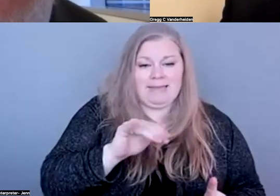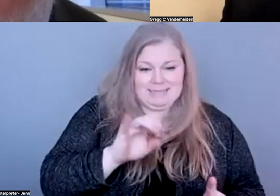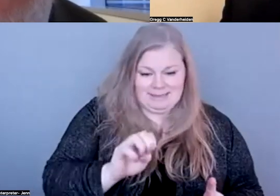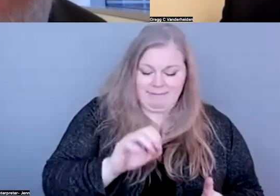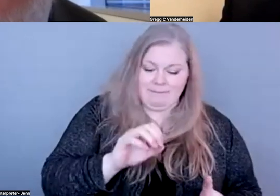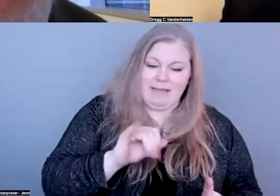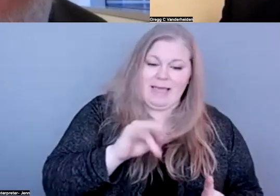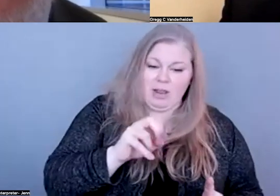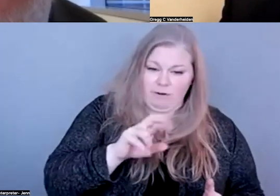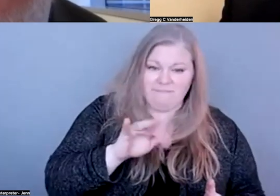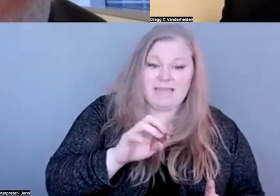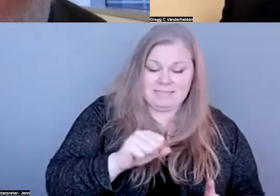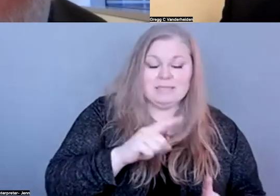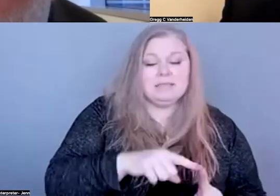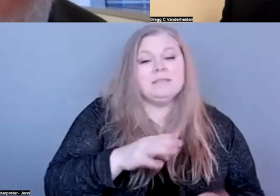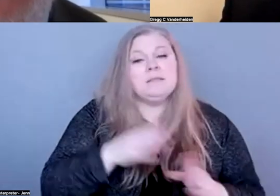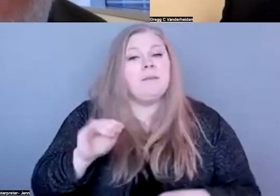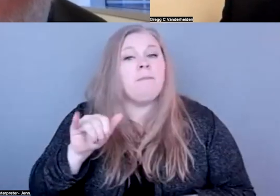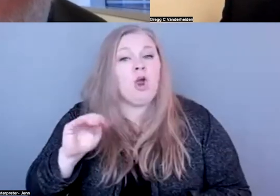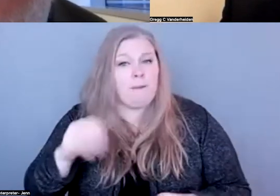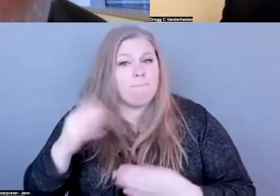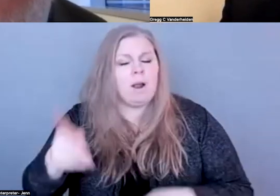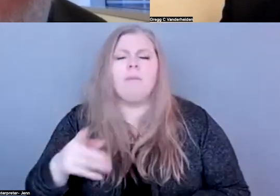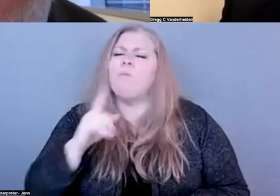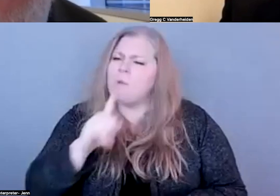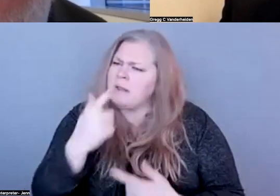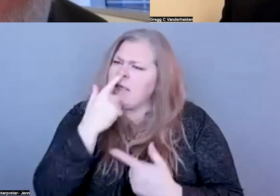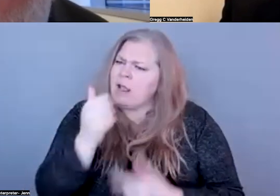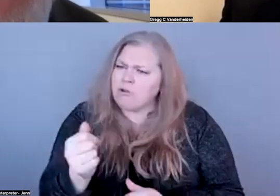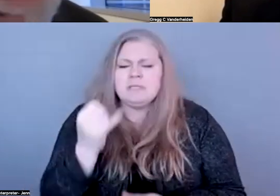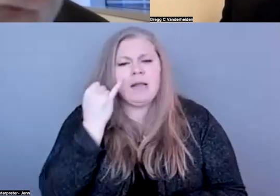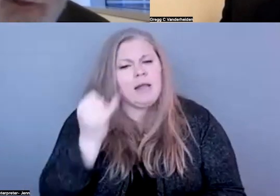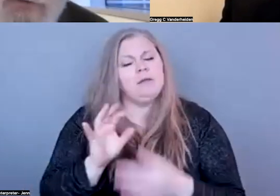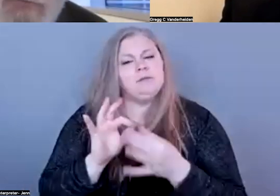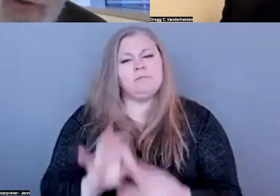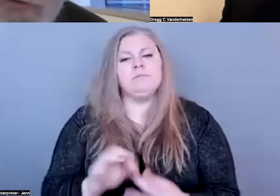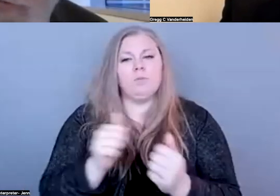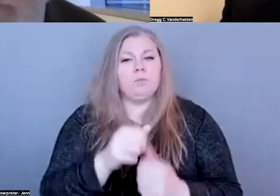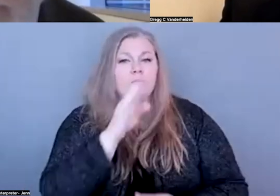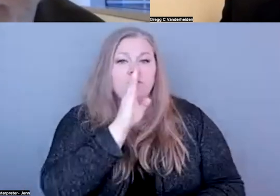Mariam brought up some really interesting ideas about direct brain interfaces, where